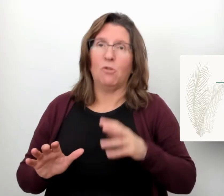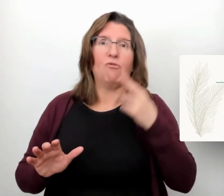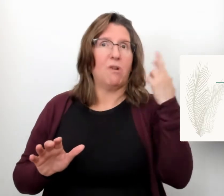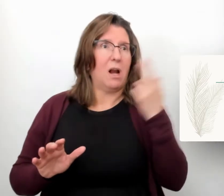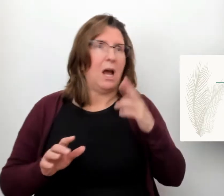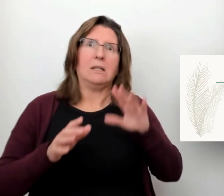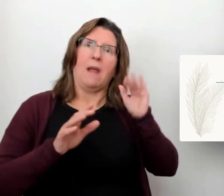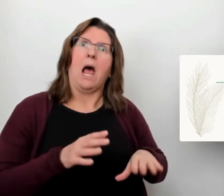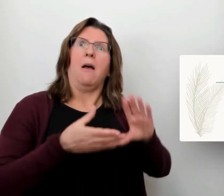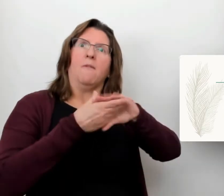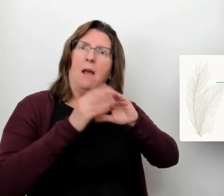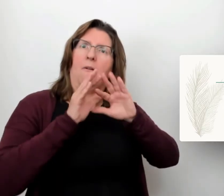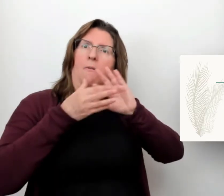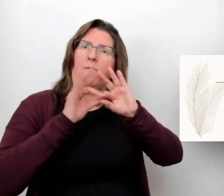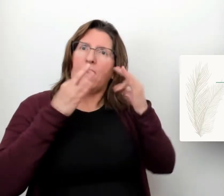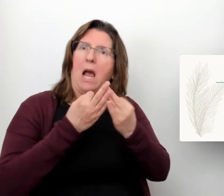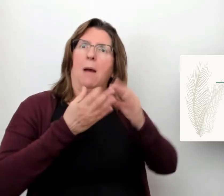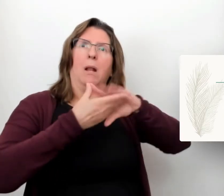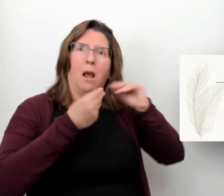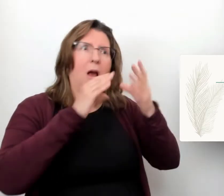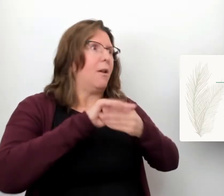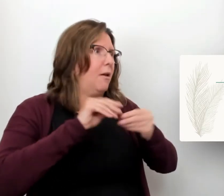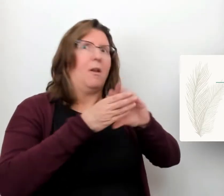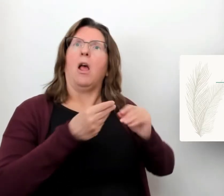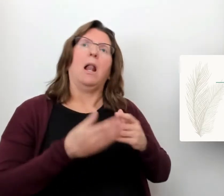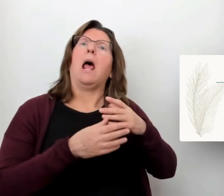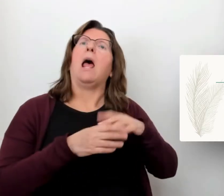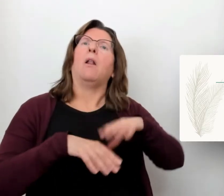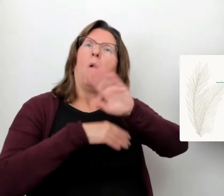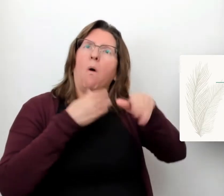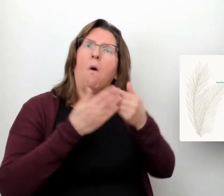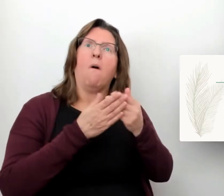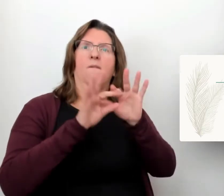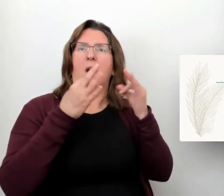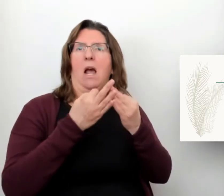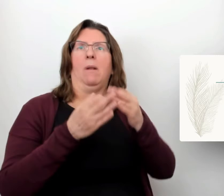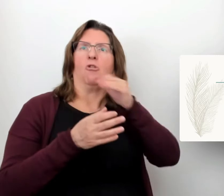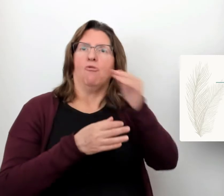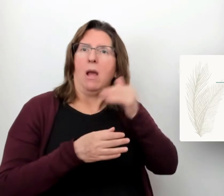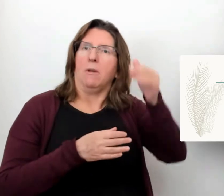The realization of the existence of two worldviews can be a big shock to the student.